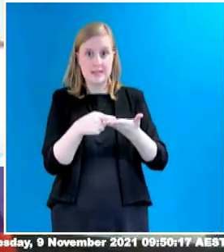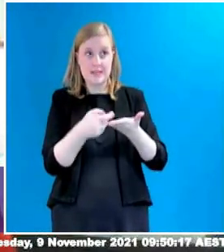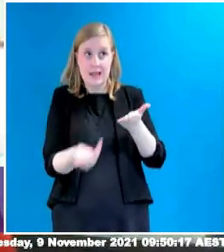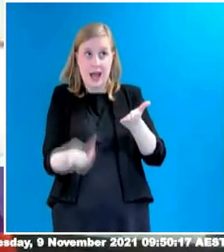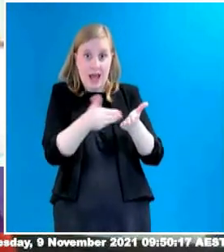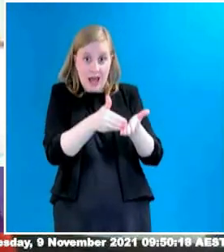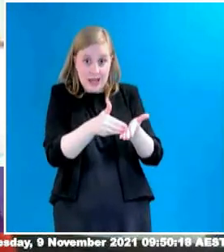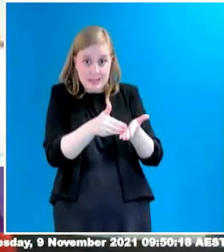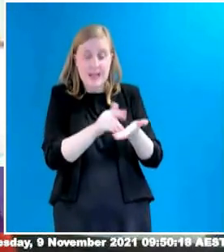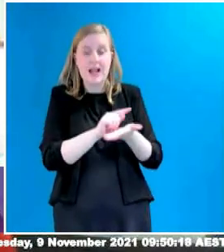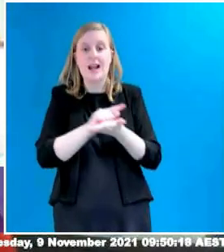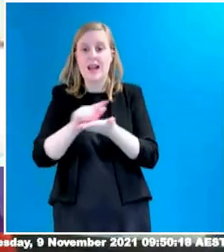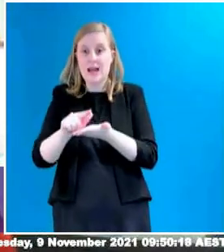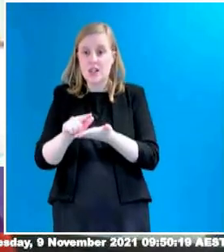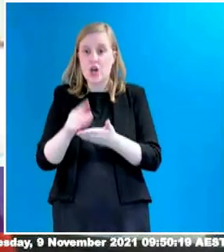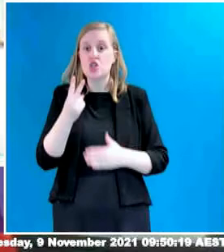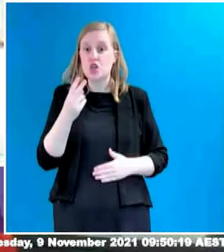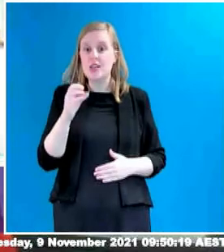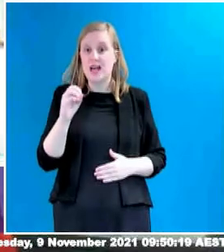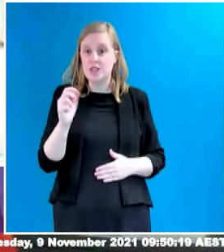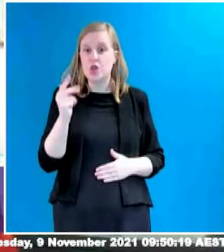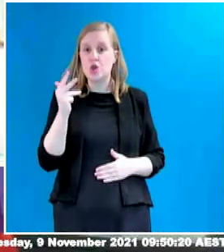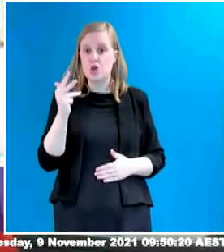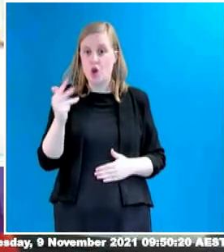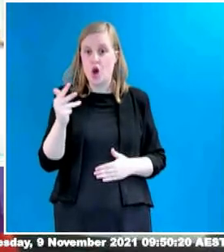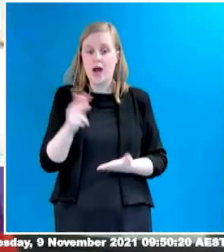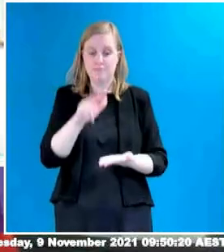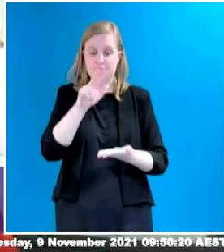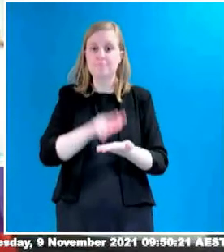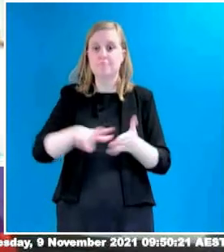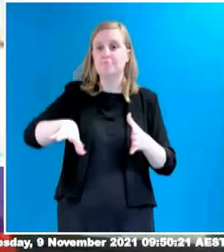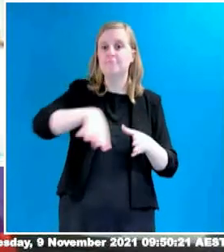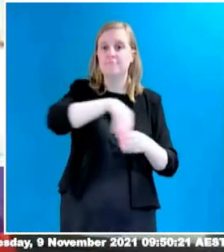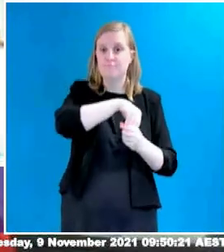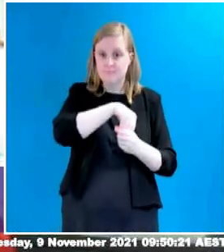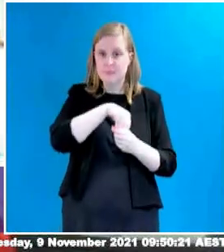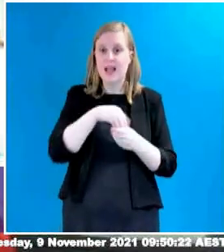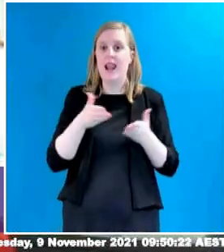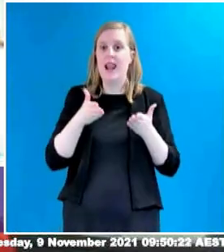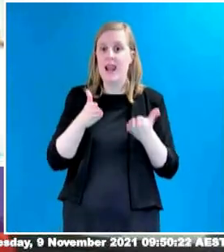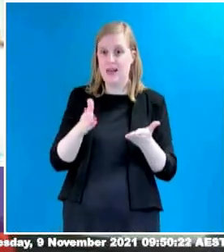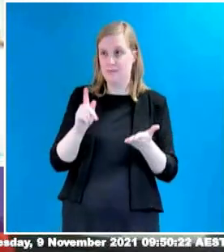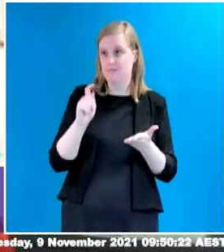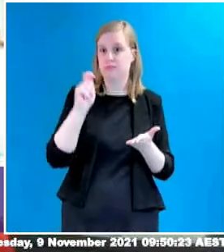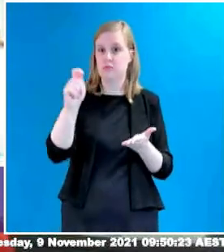that we had a direct right of action. That doesn't exist in either Victoria or Queensland.